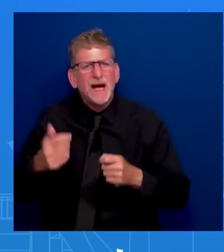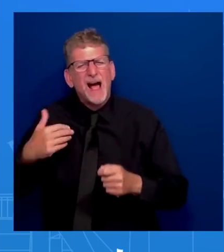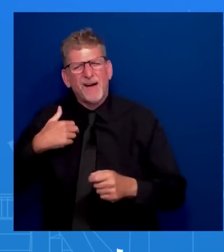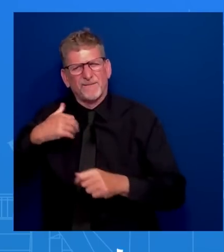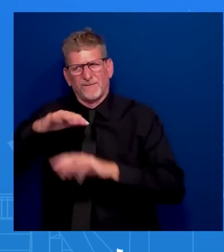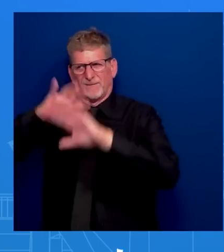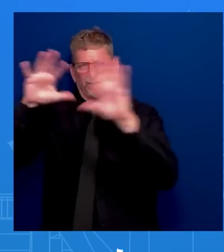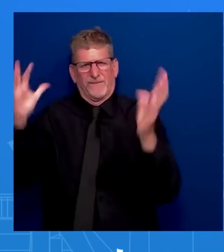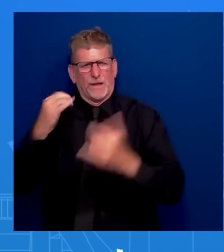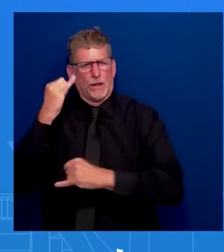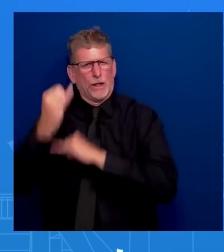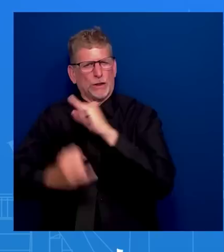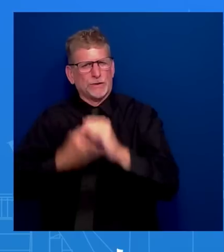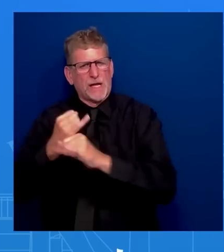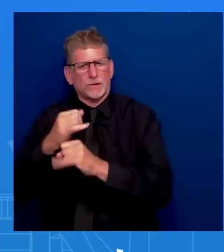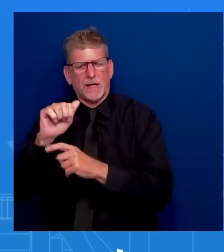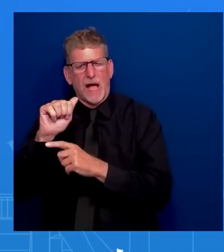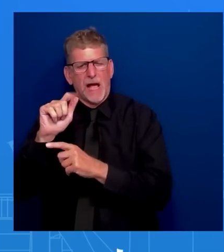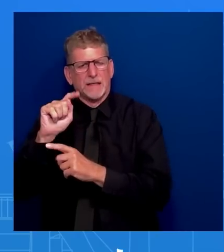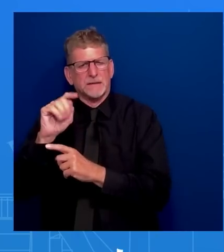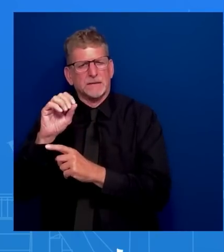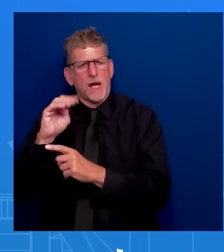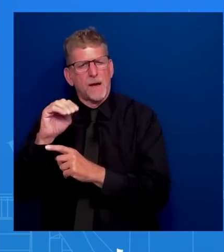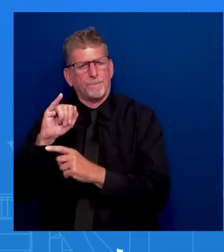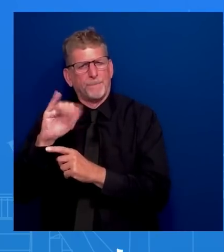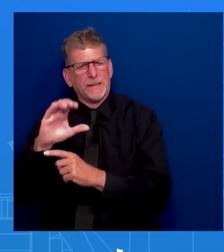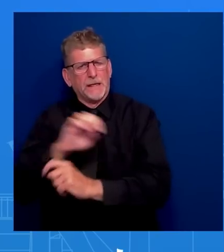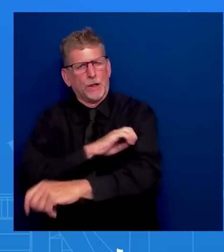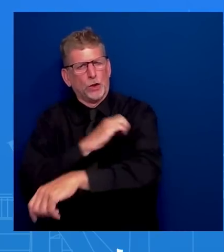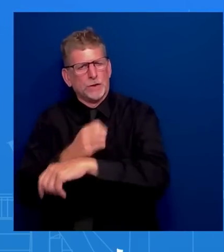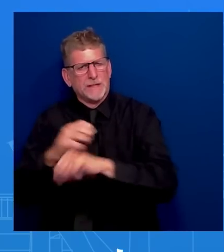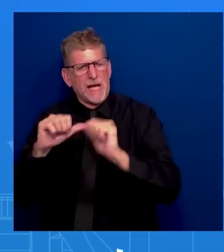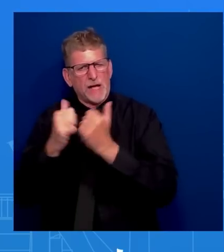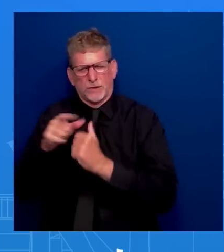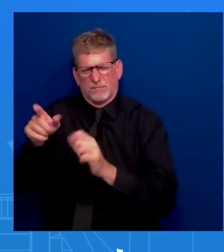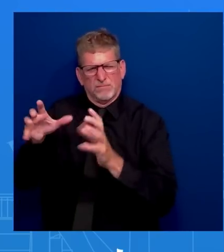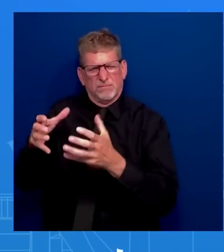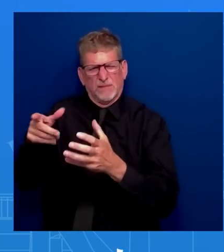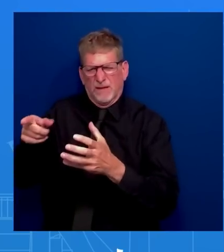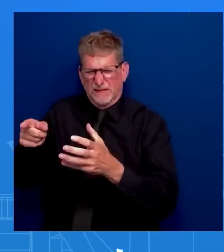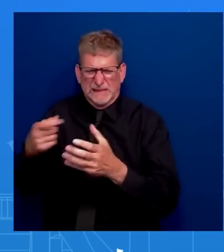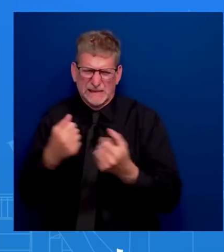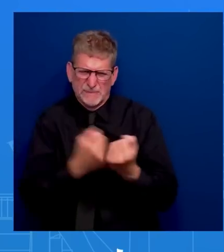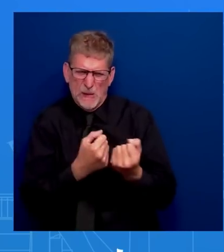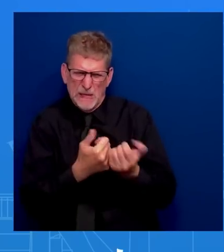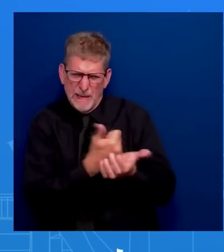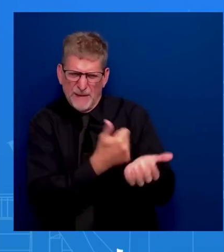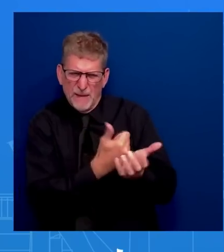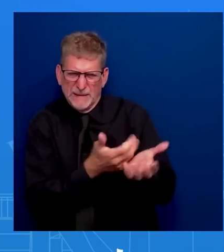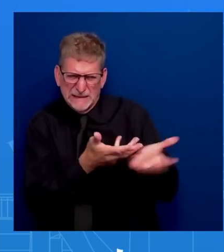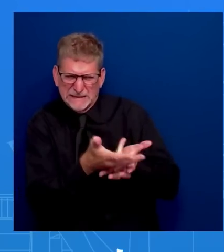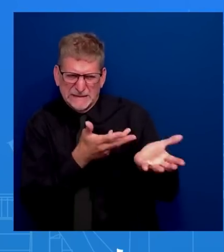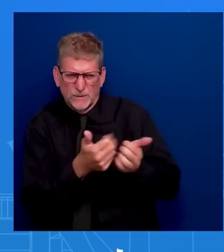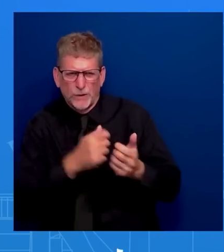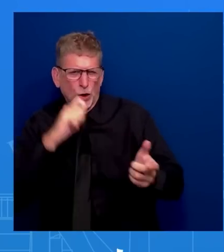its technical safeguards mandate to assist Ukraine with nuclear safety and security measures across its nuclear facilities.